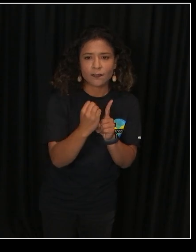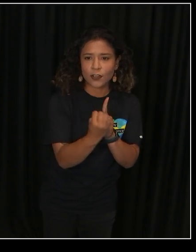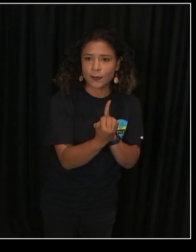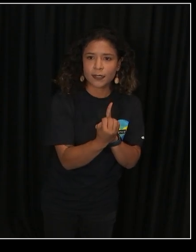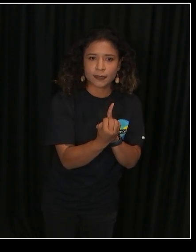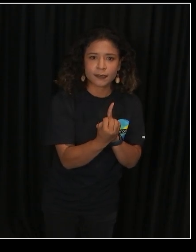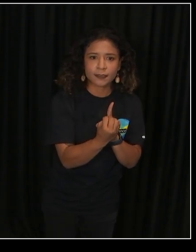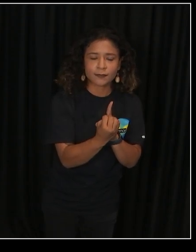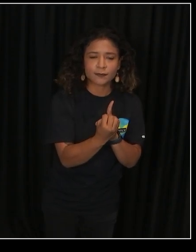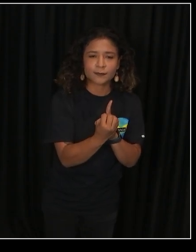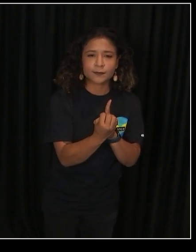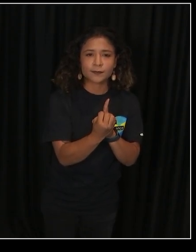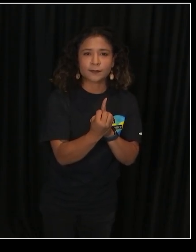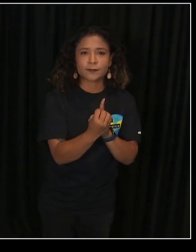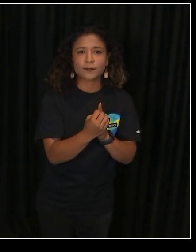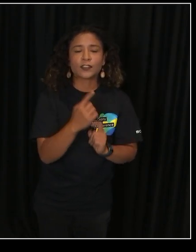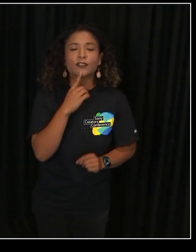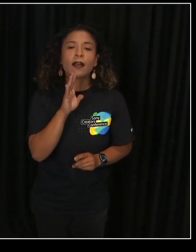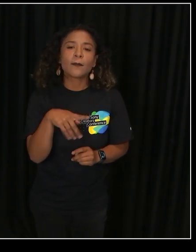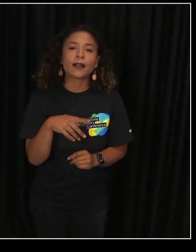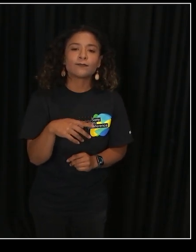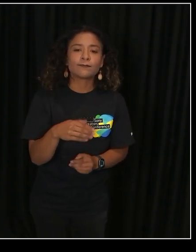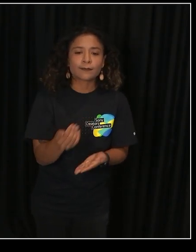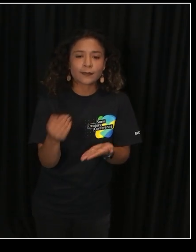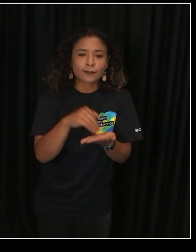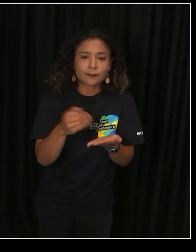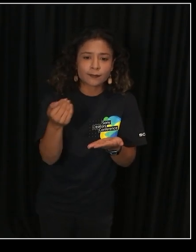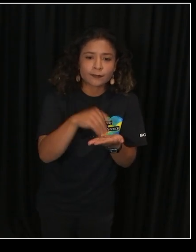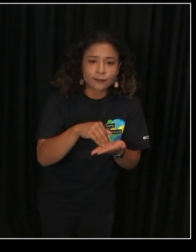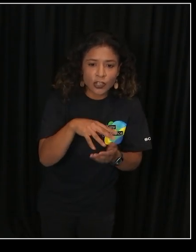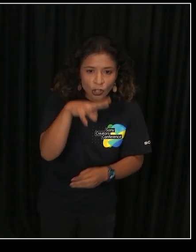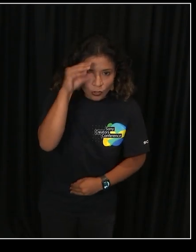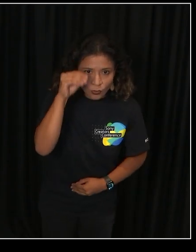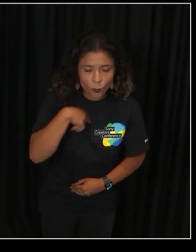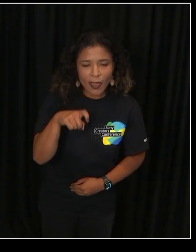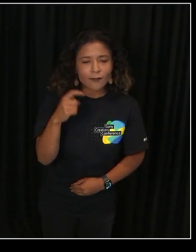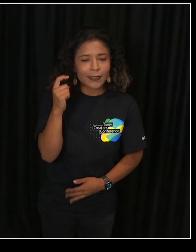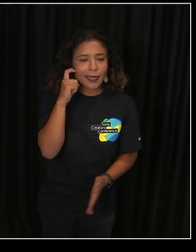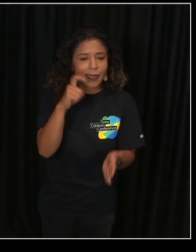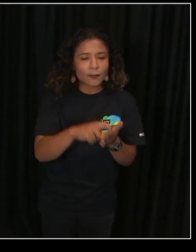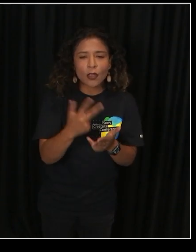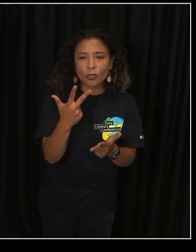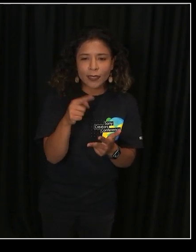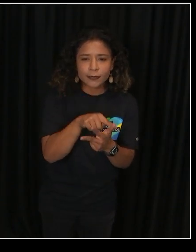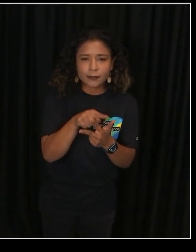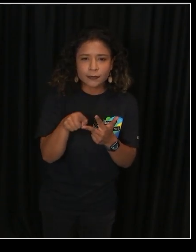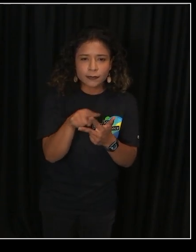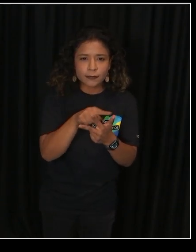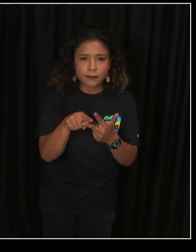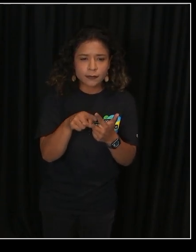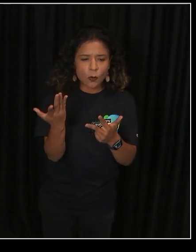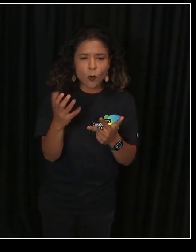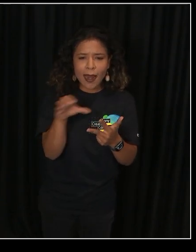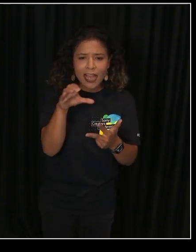So when we talk about reinforcement learning, we have to identify three key topics. What actions can the agent take in the world?